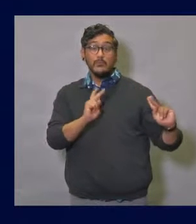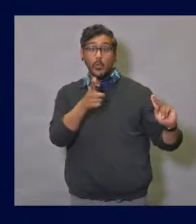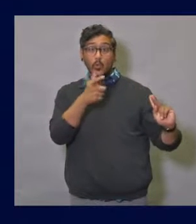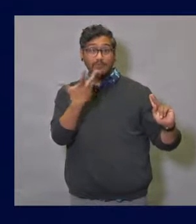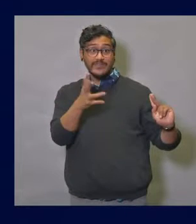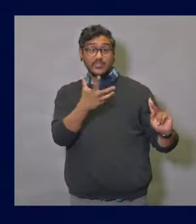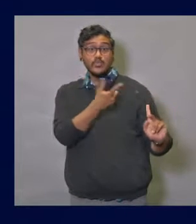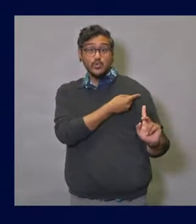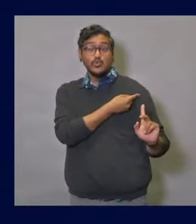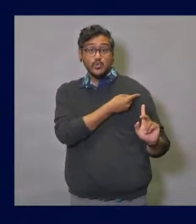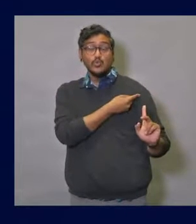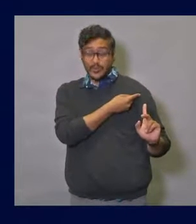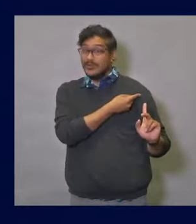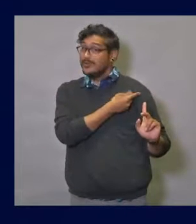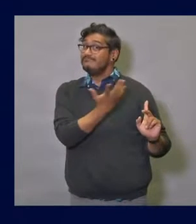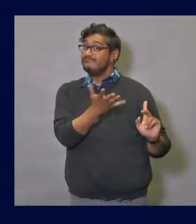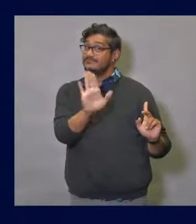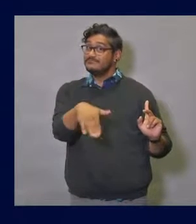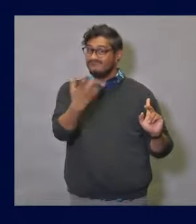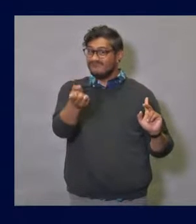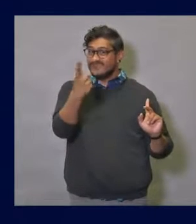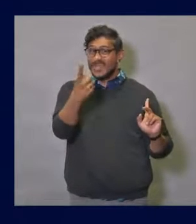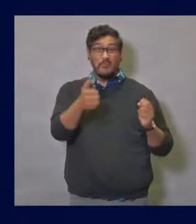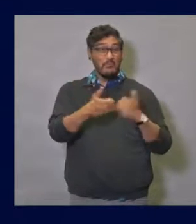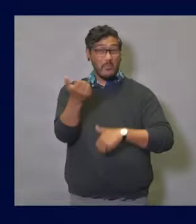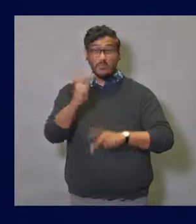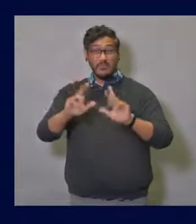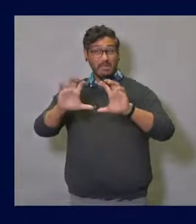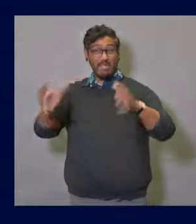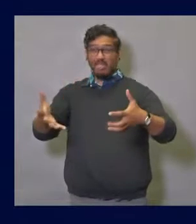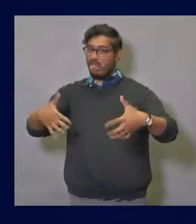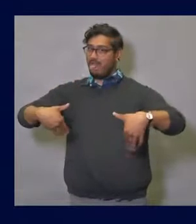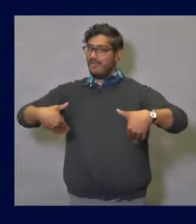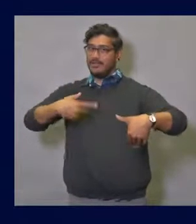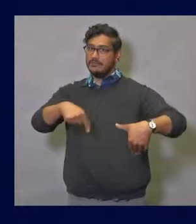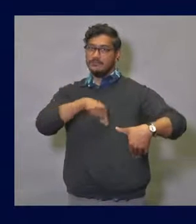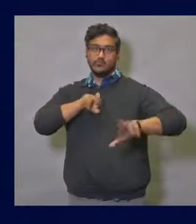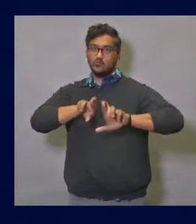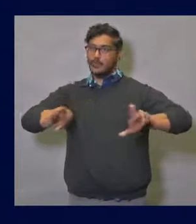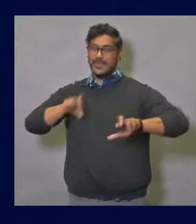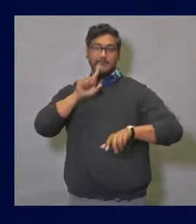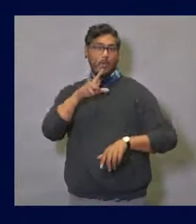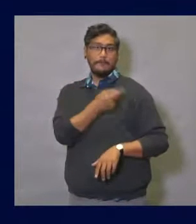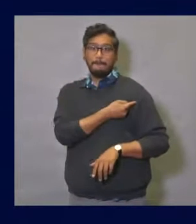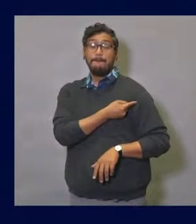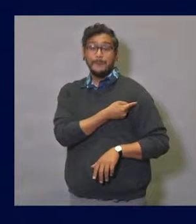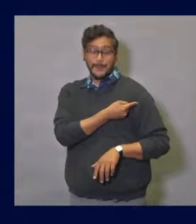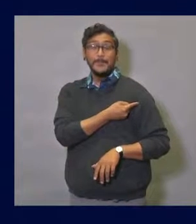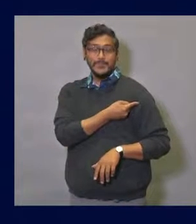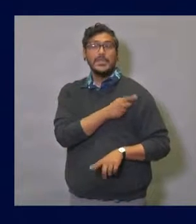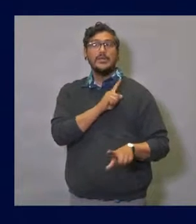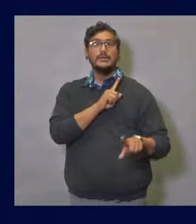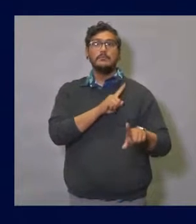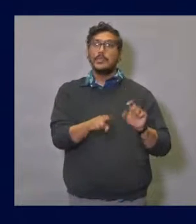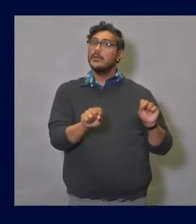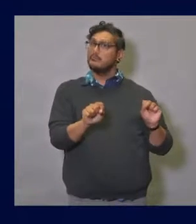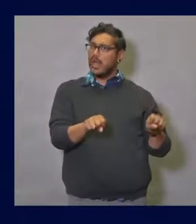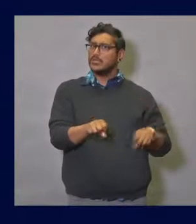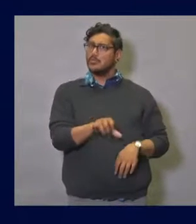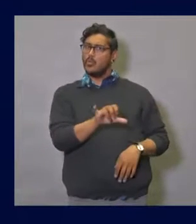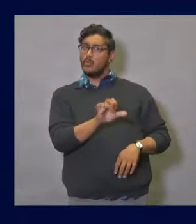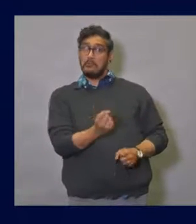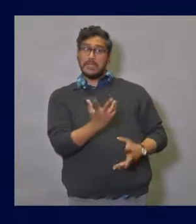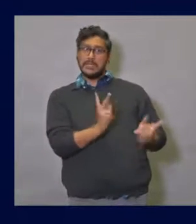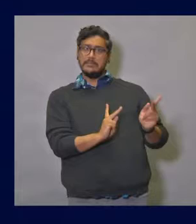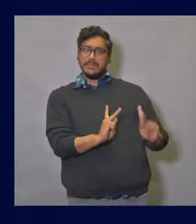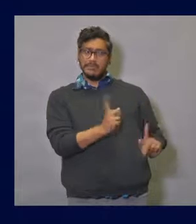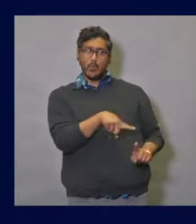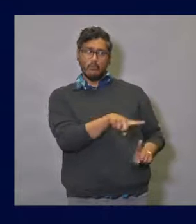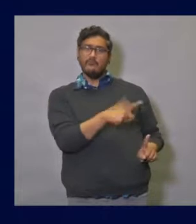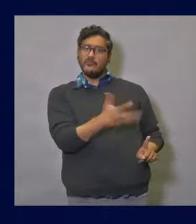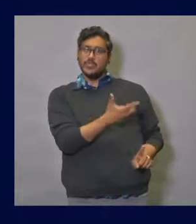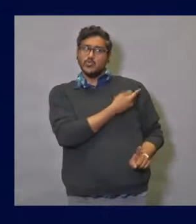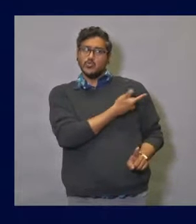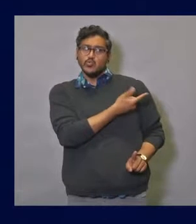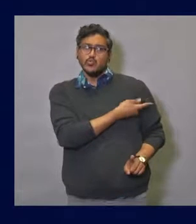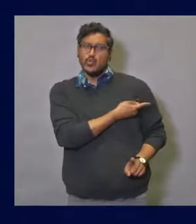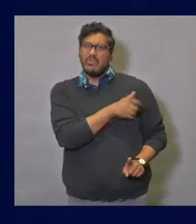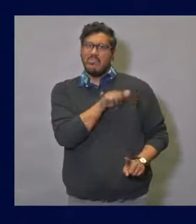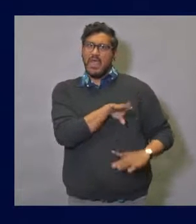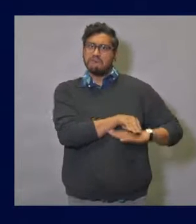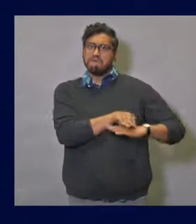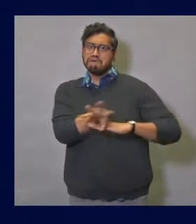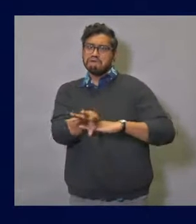VACUNA DESDE EL 1 DE ENERO DE